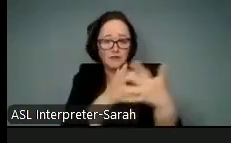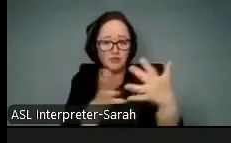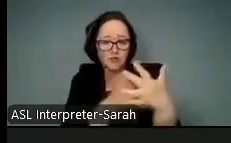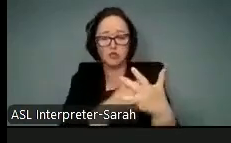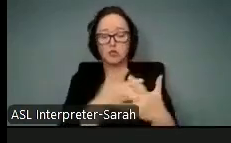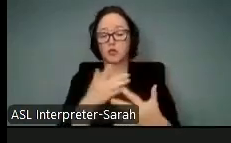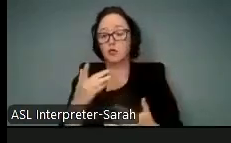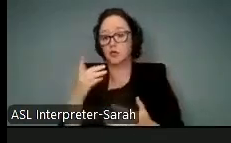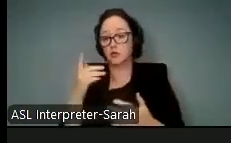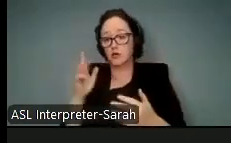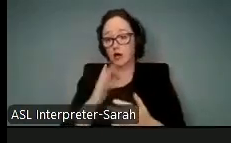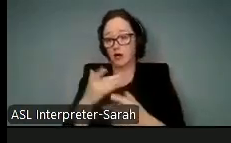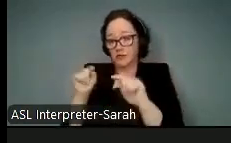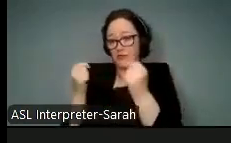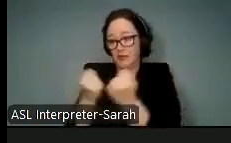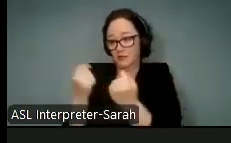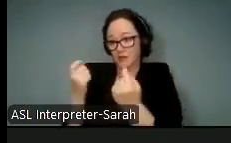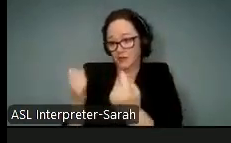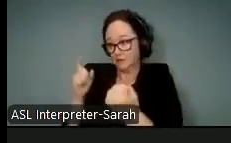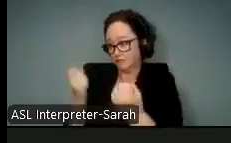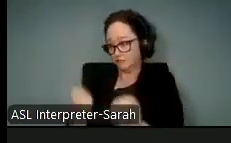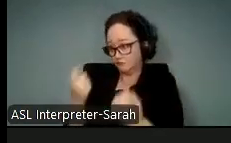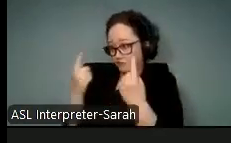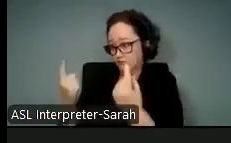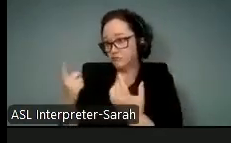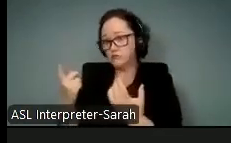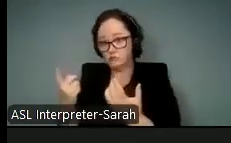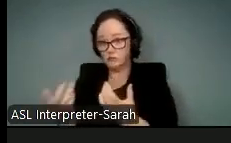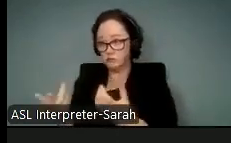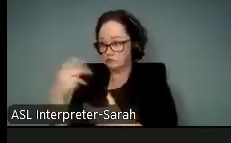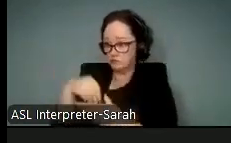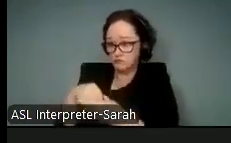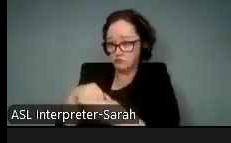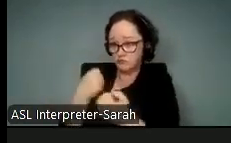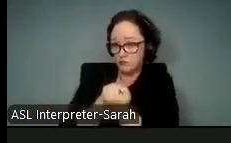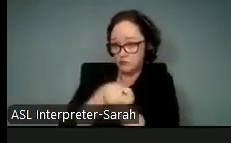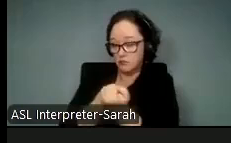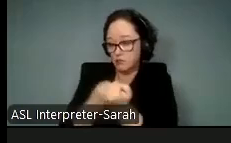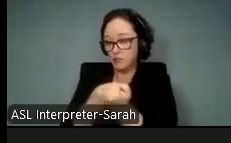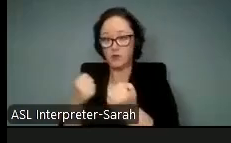we need to explain what the deal is to everyone, make sure everybody knows what they're responsible for.